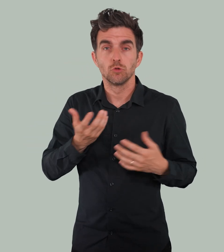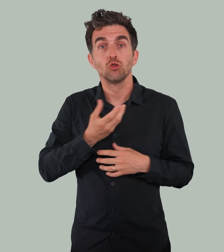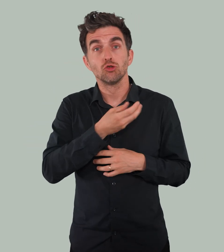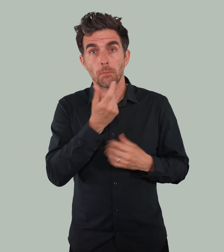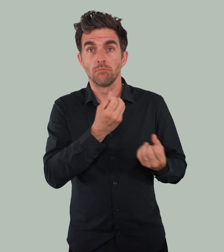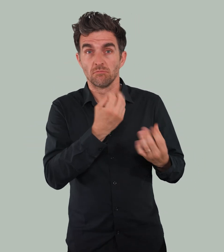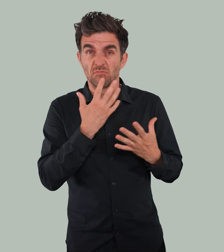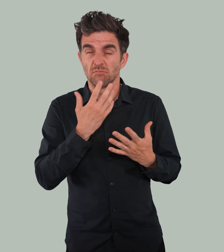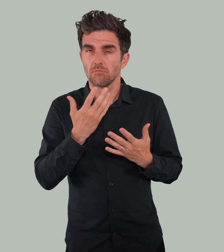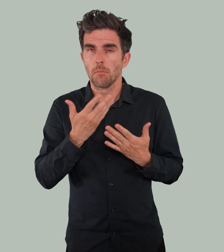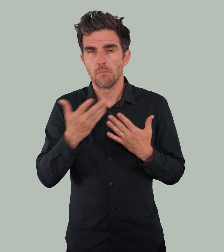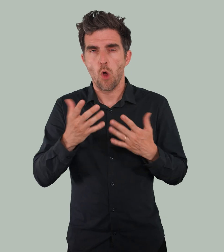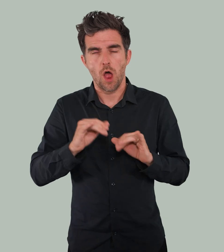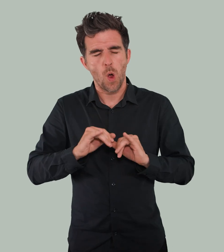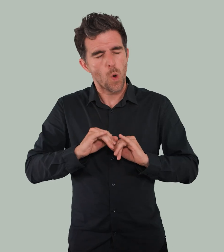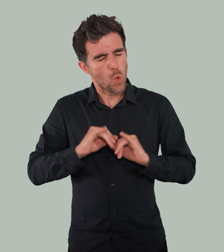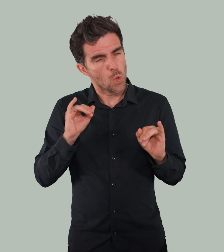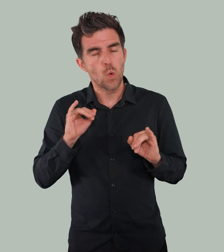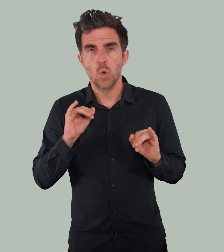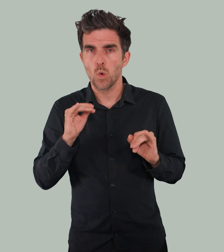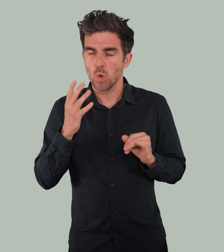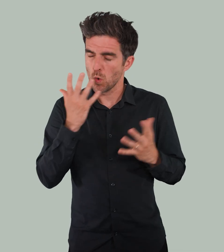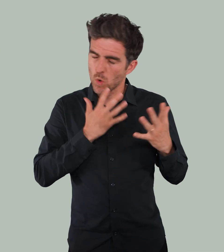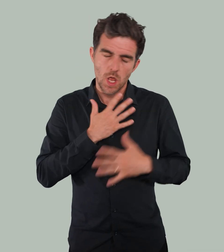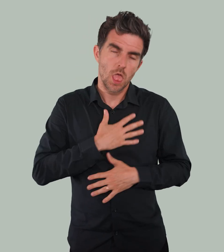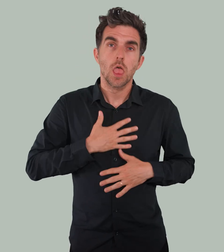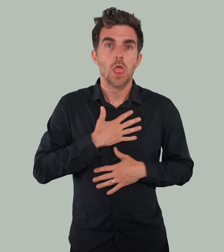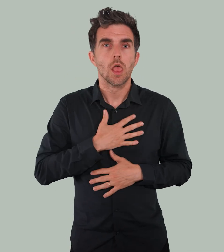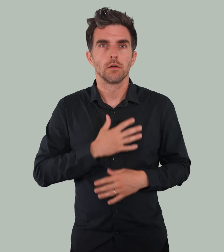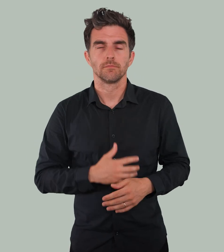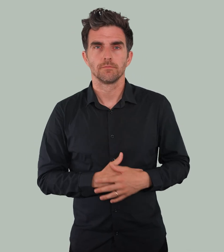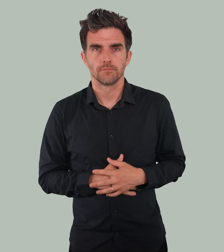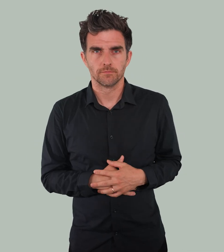Some responses also refer to more severe distress.